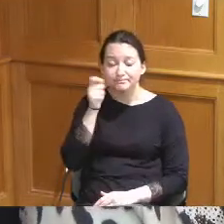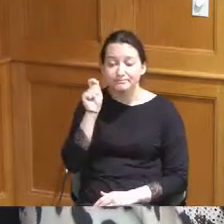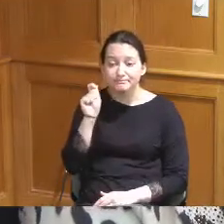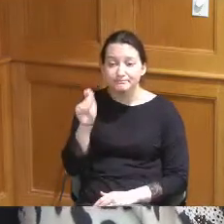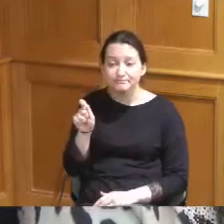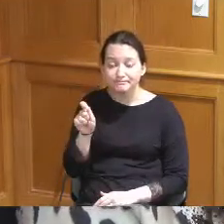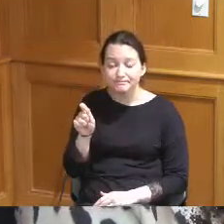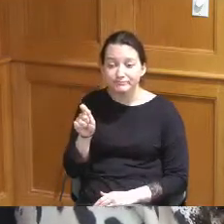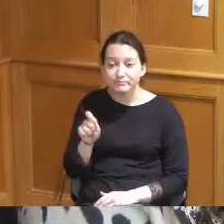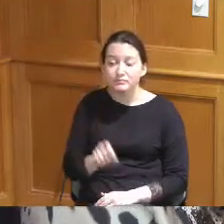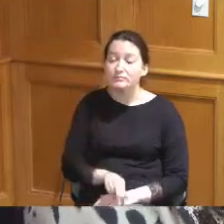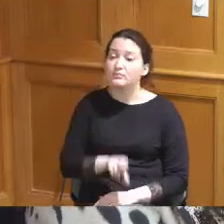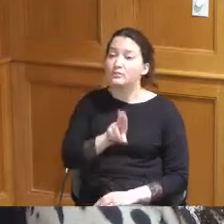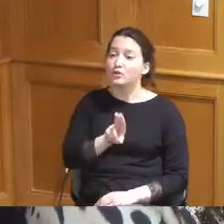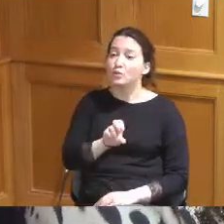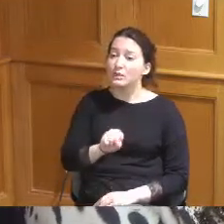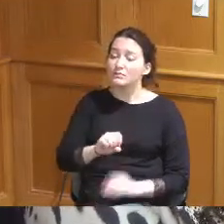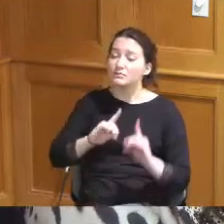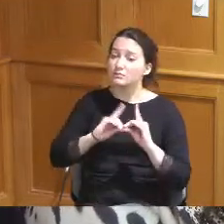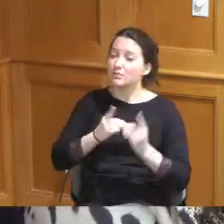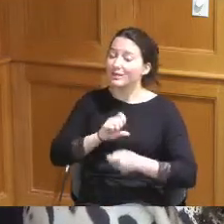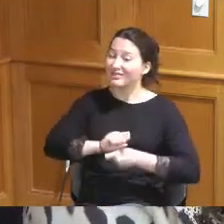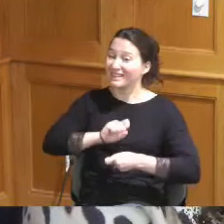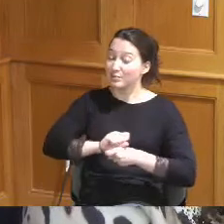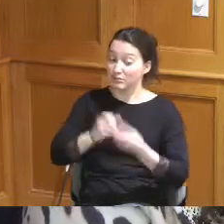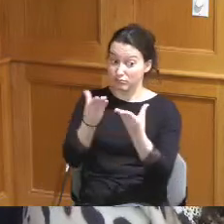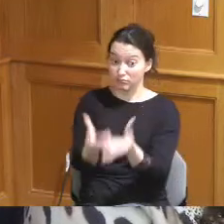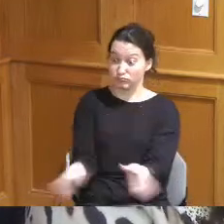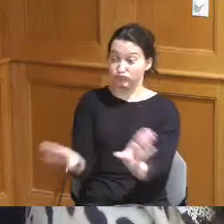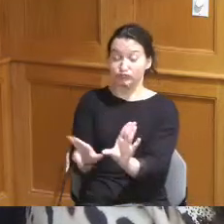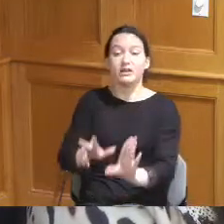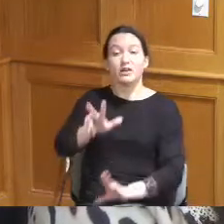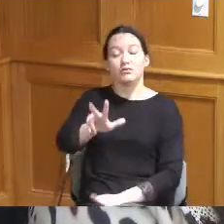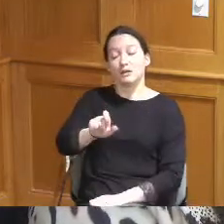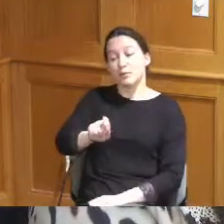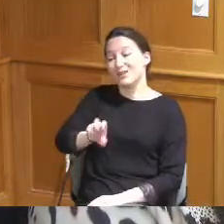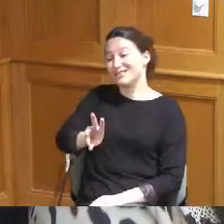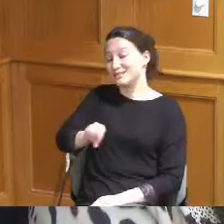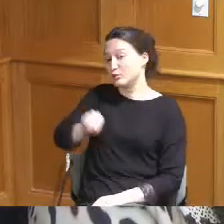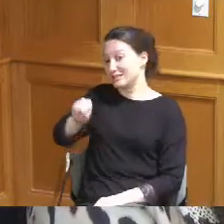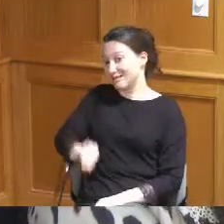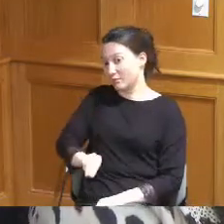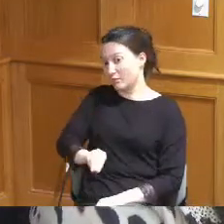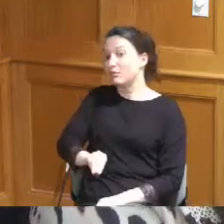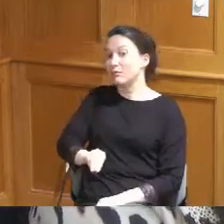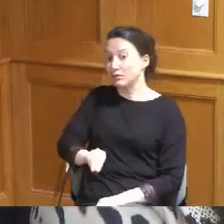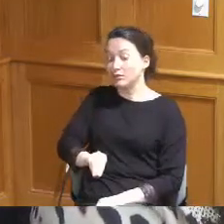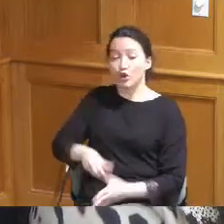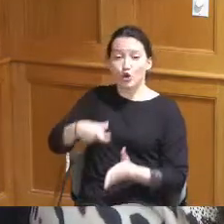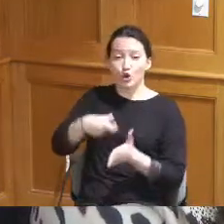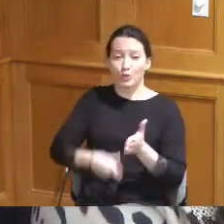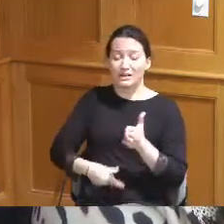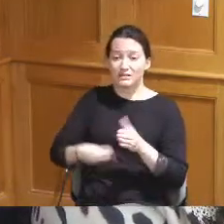the U.S Department of Labor says in general there's a 3.6 percent price in food we know